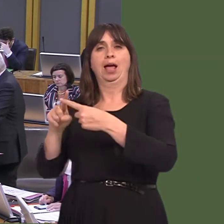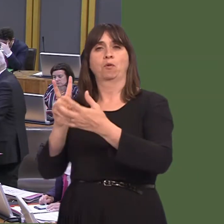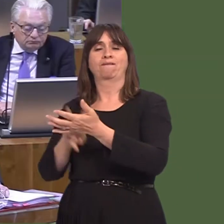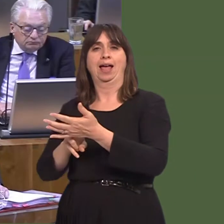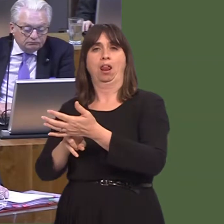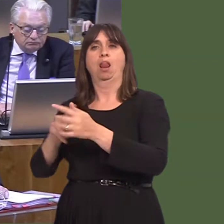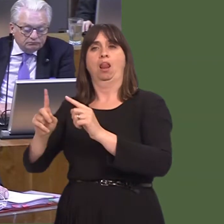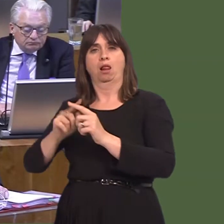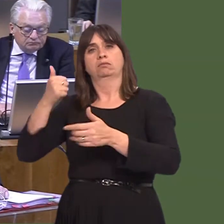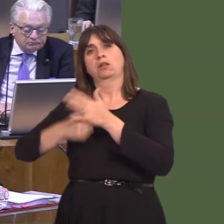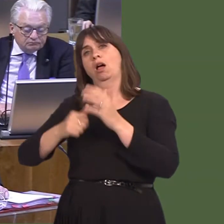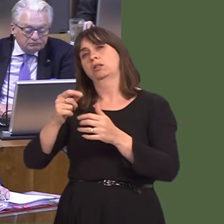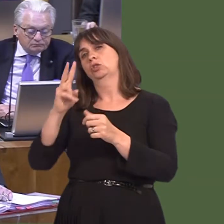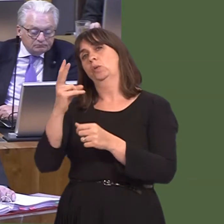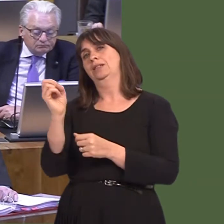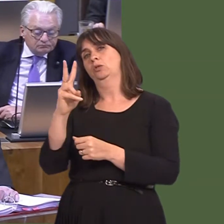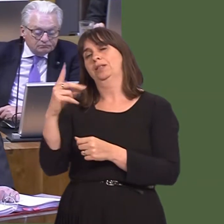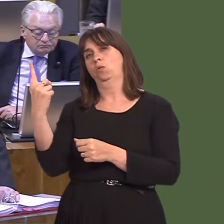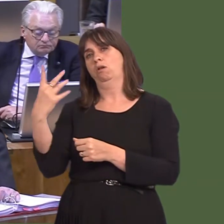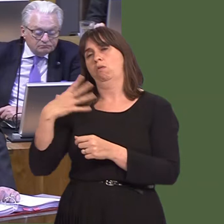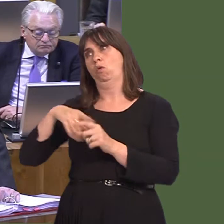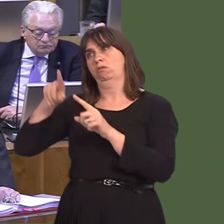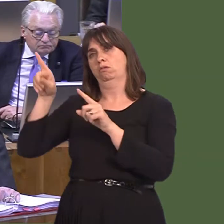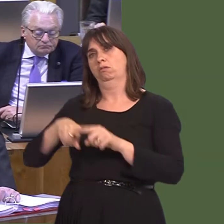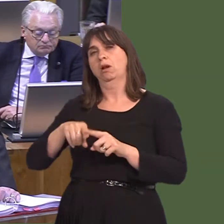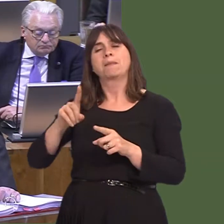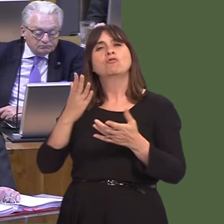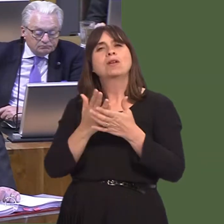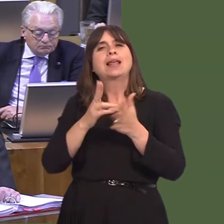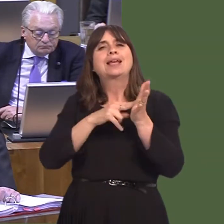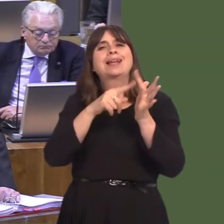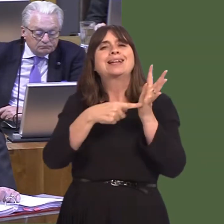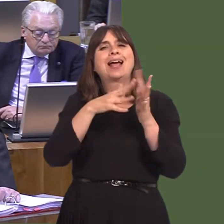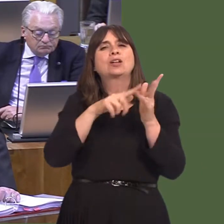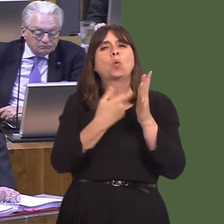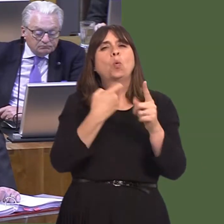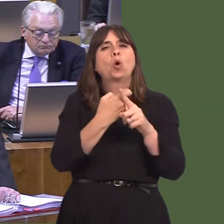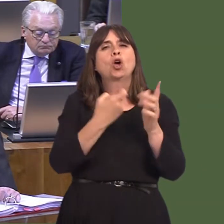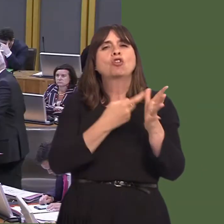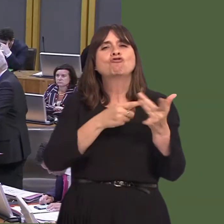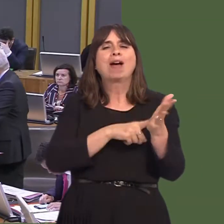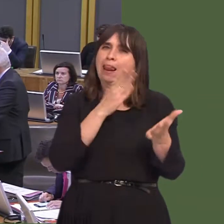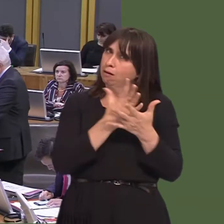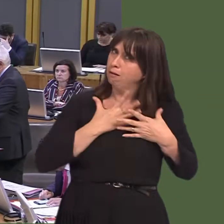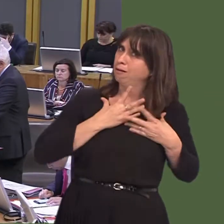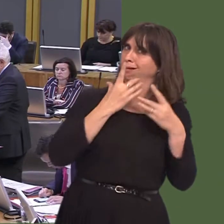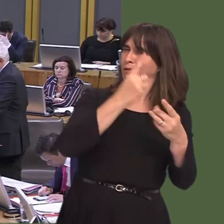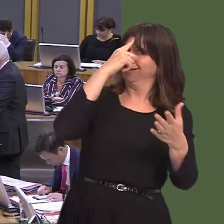We want to see trains going into Newport, but it's a matter for Network Rail, an organisation that we can't even direct. That's part of the problem we have with the current settlement.